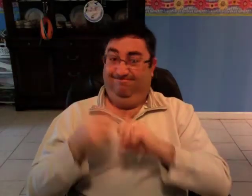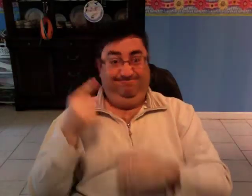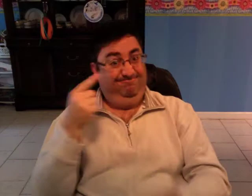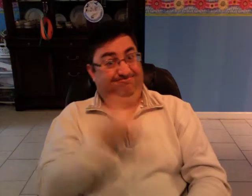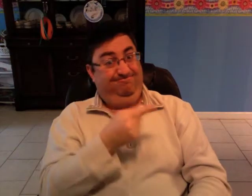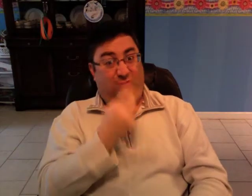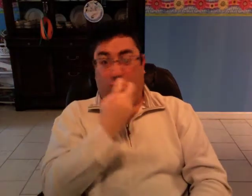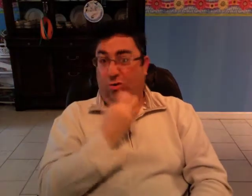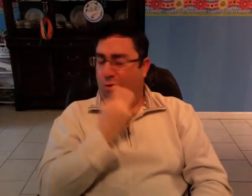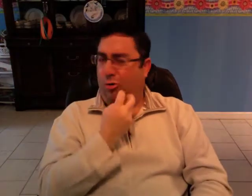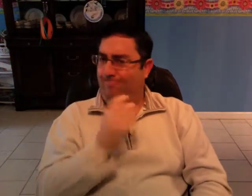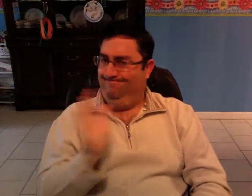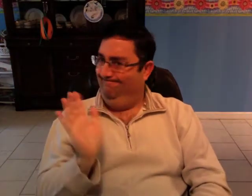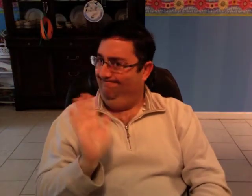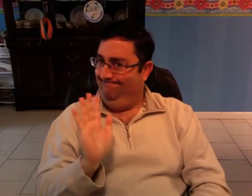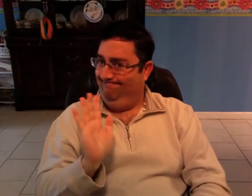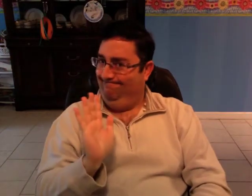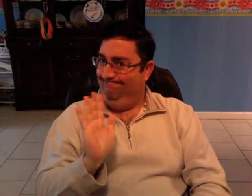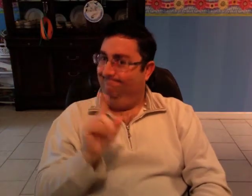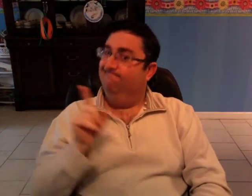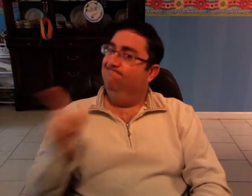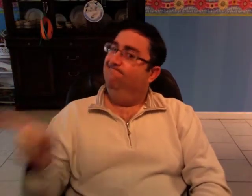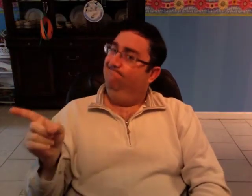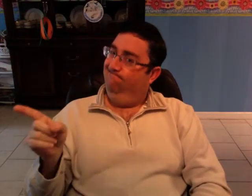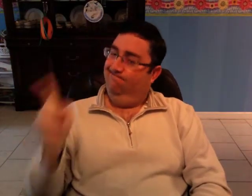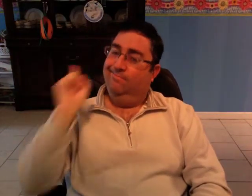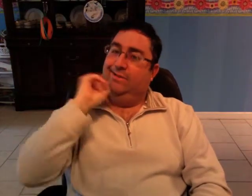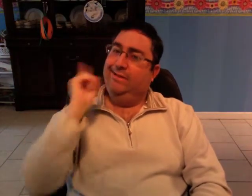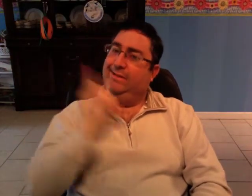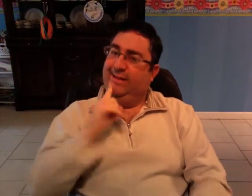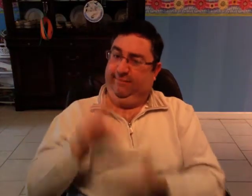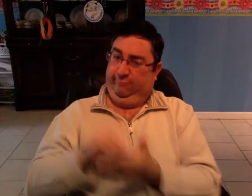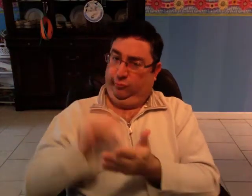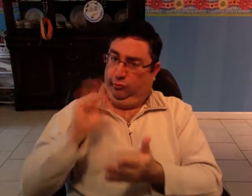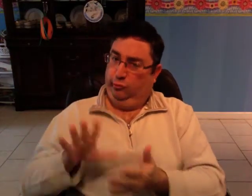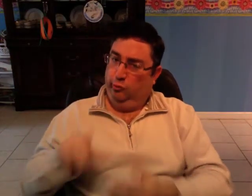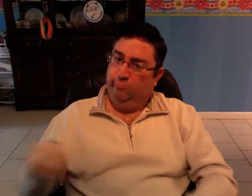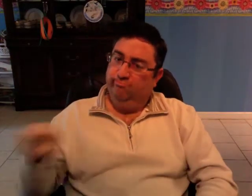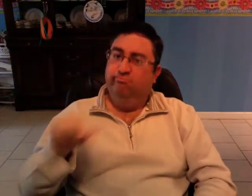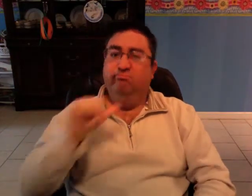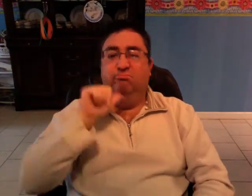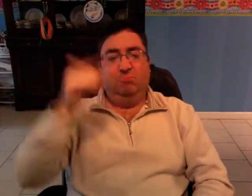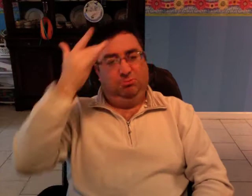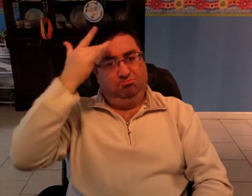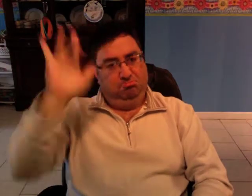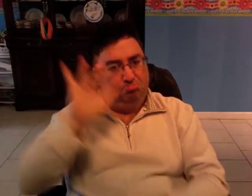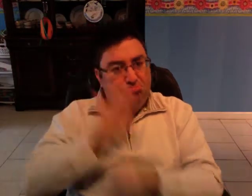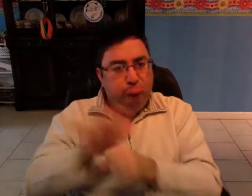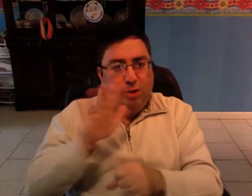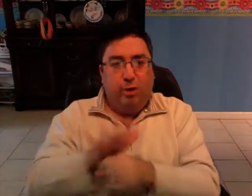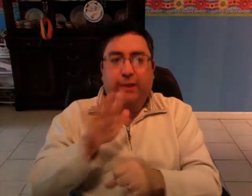It wasn't their own Oral-only methodology! It was that the Deaf students weren't "smart enough",